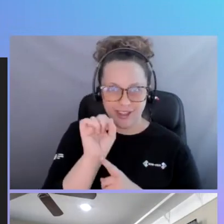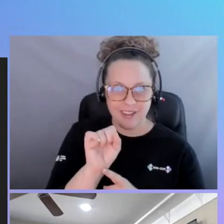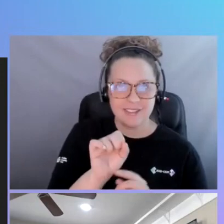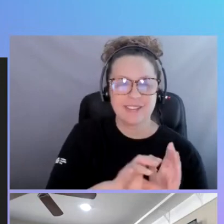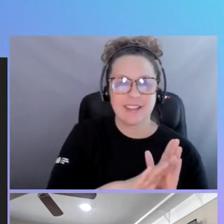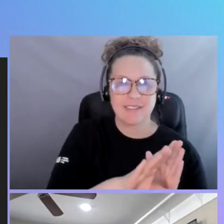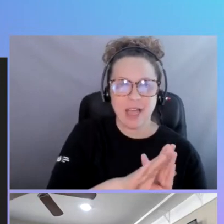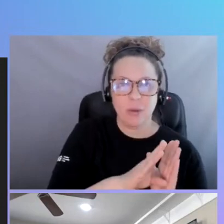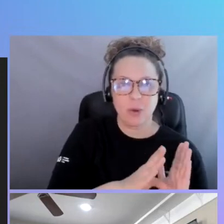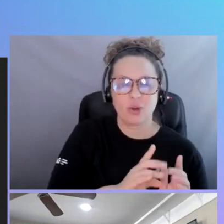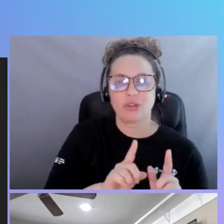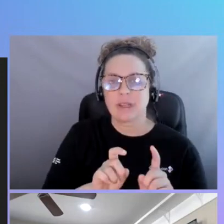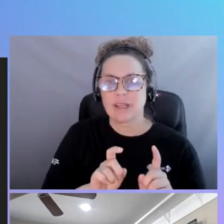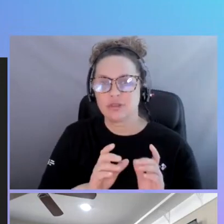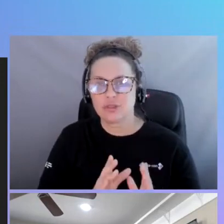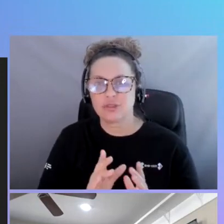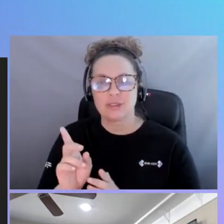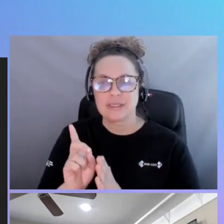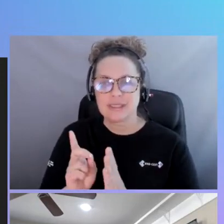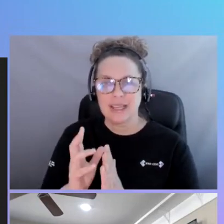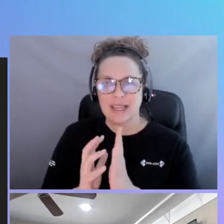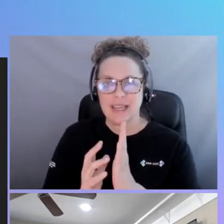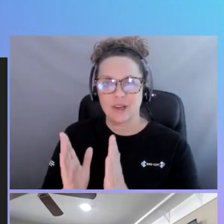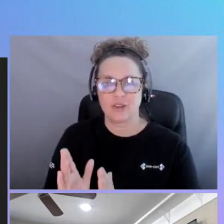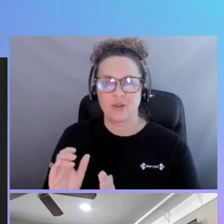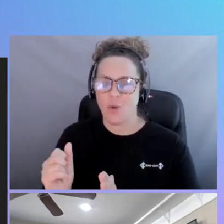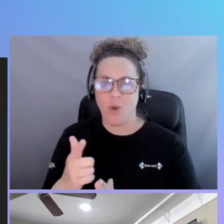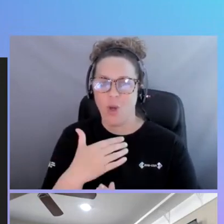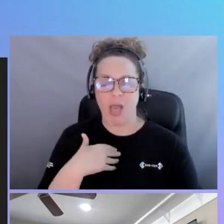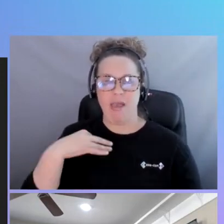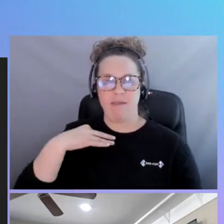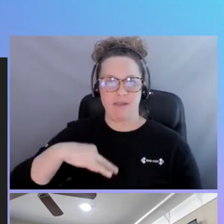designers, they all have a stake in digital accessibility. But